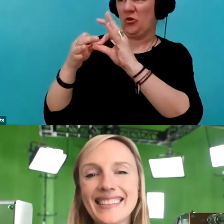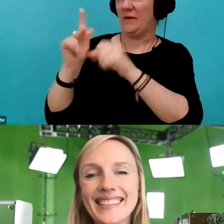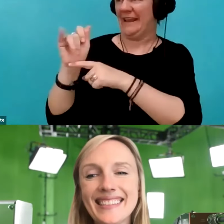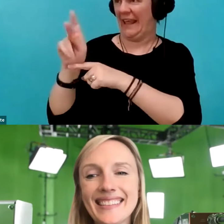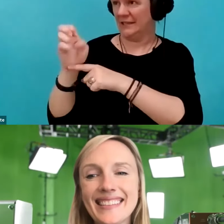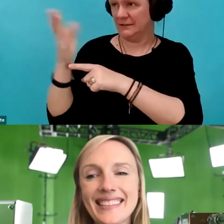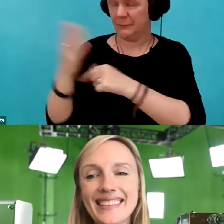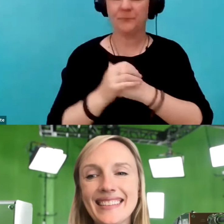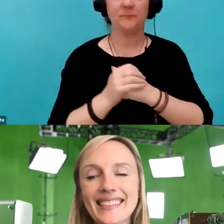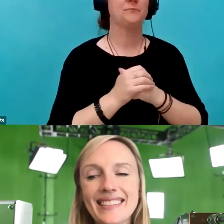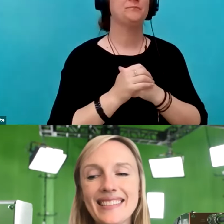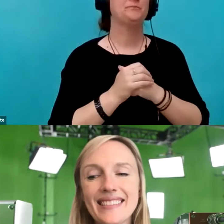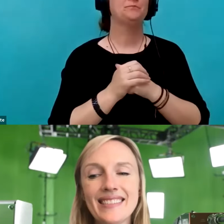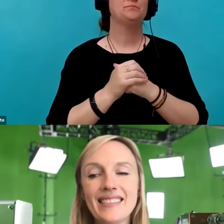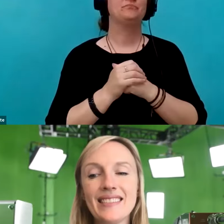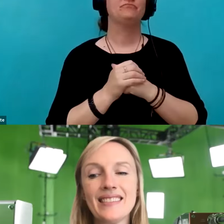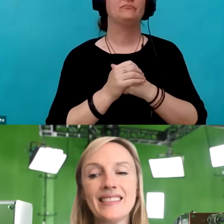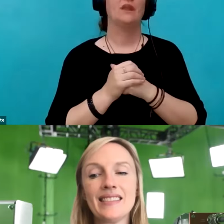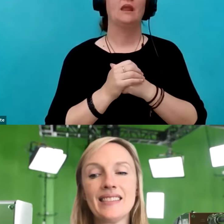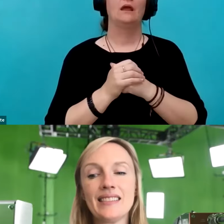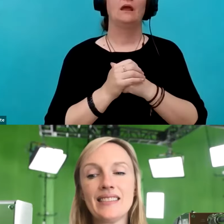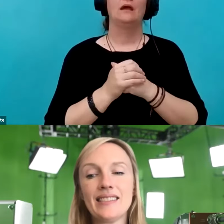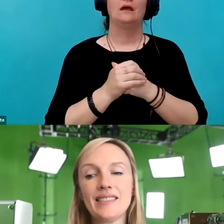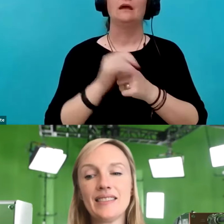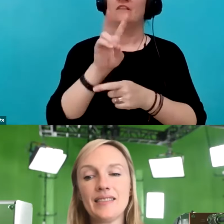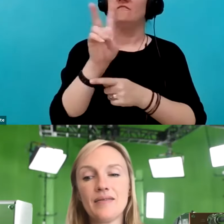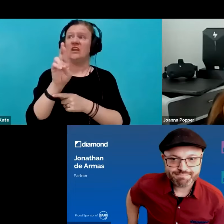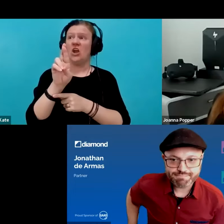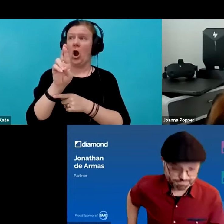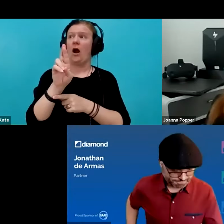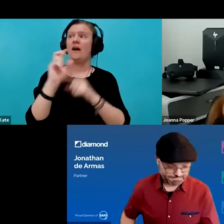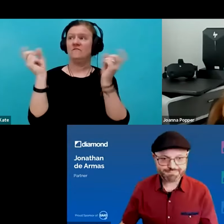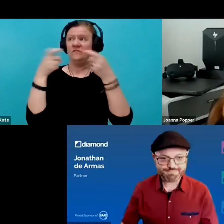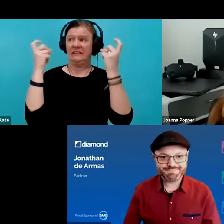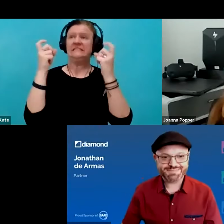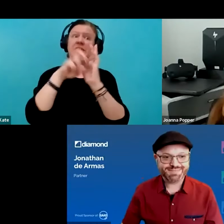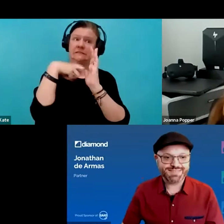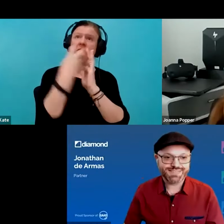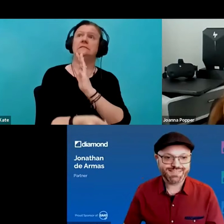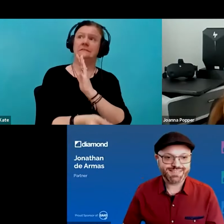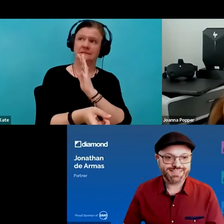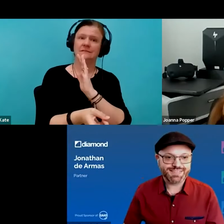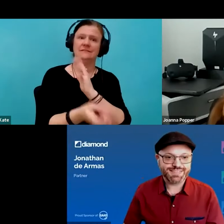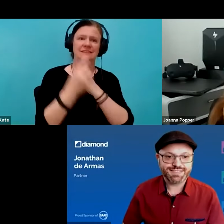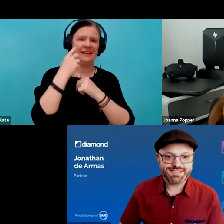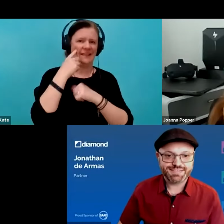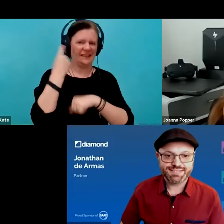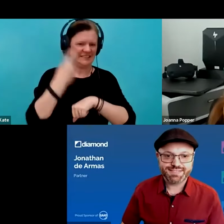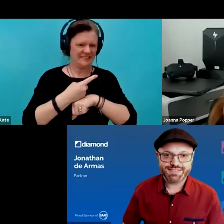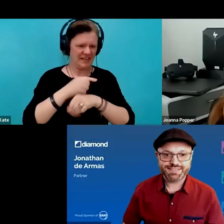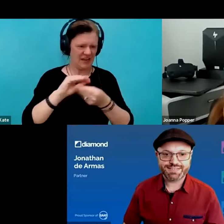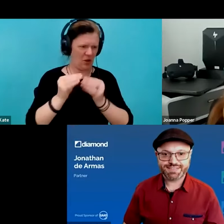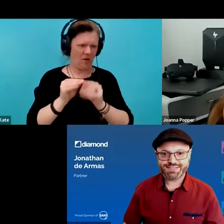Joanna Popper: So I, I'm very into VR fitness today. I've been I think I'm on day 50 something of